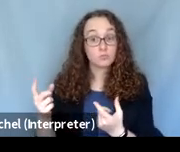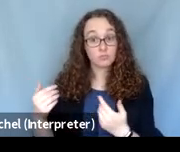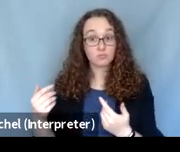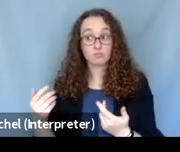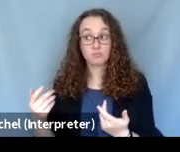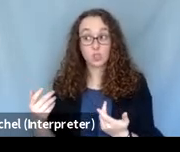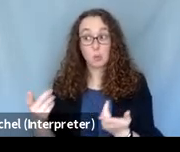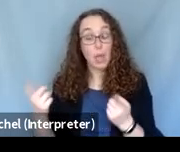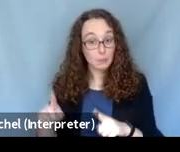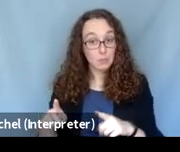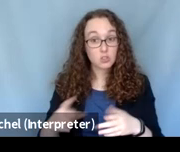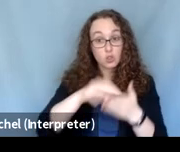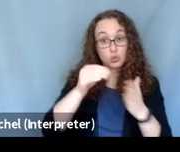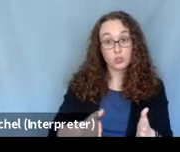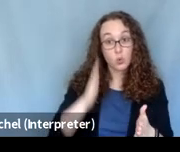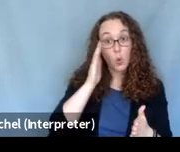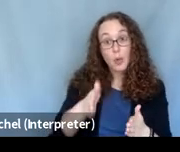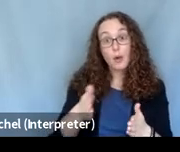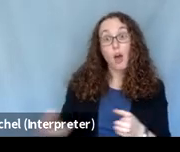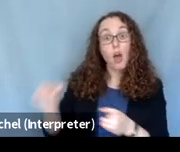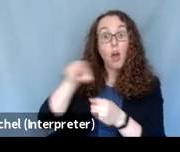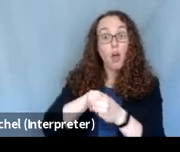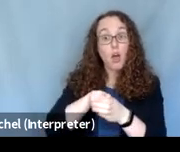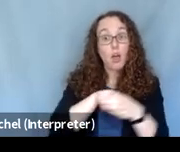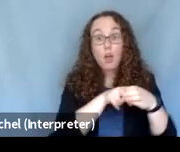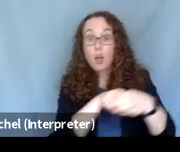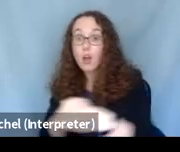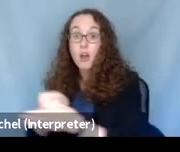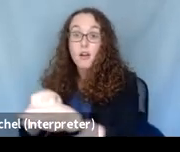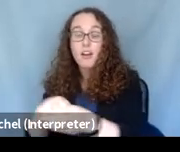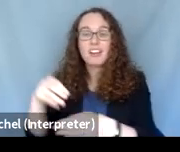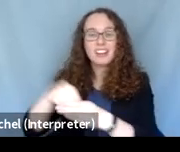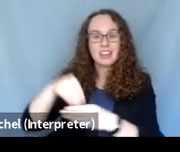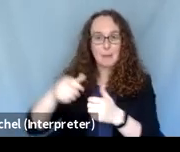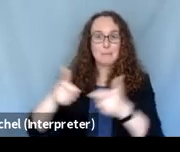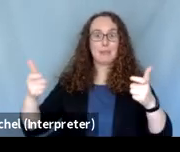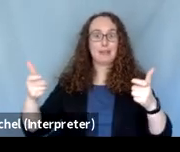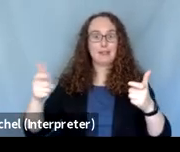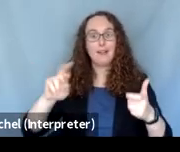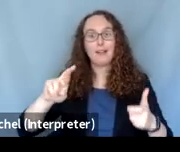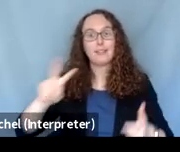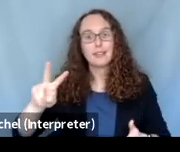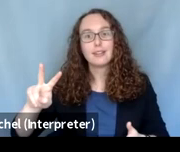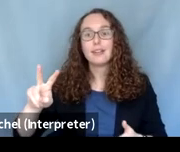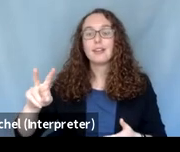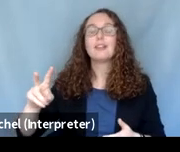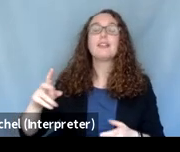lime green RV and they go across the nation and they interview people. Some of them are famous, they've